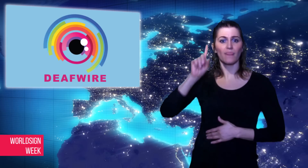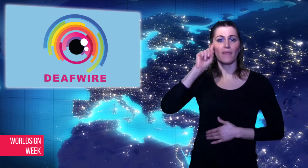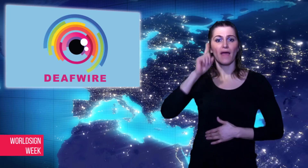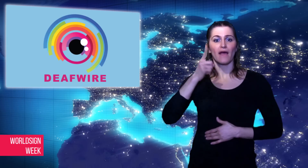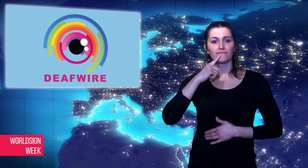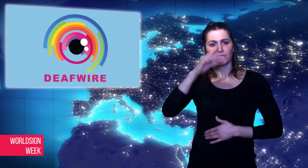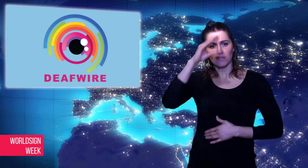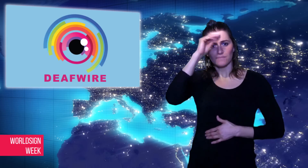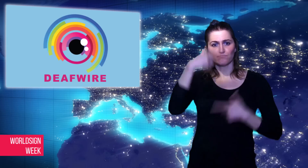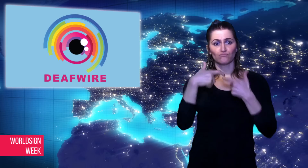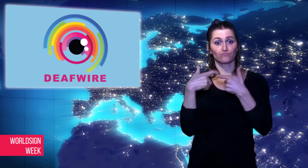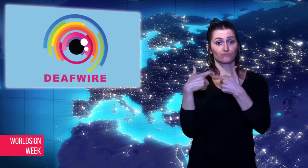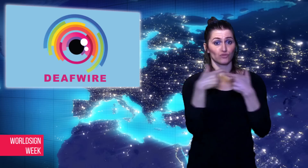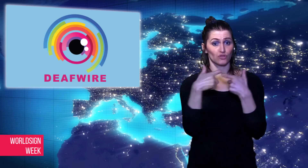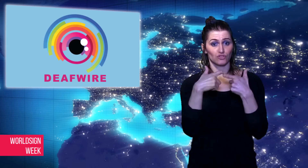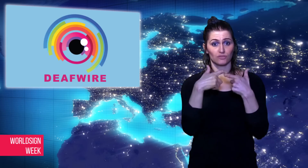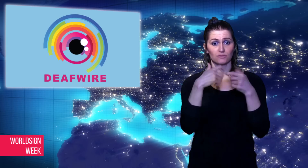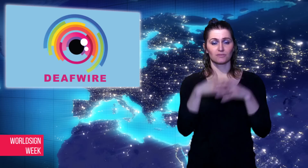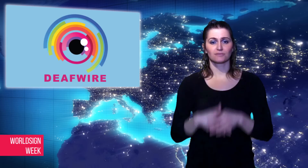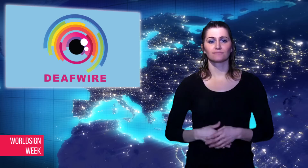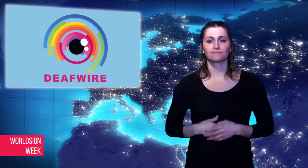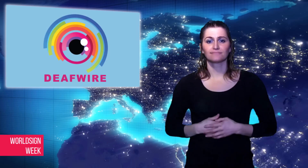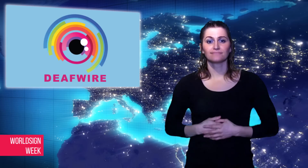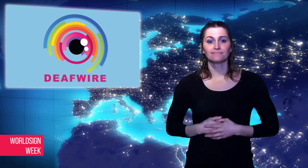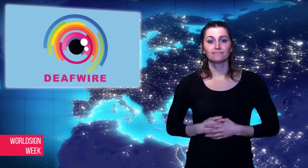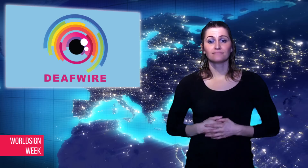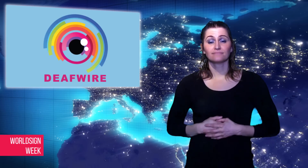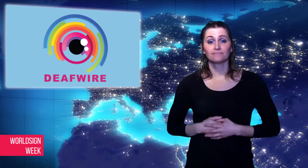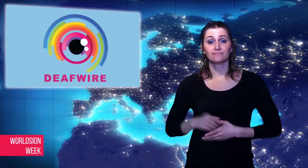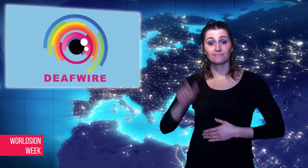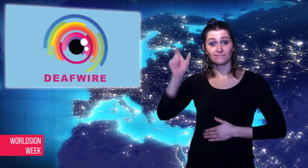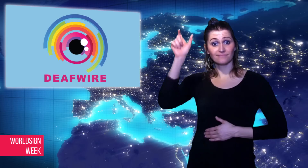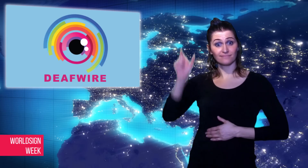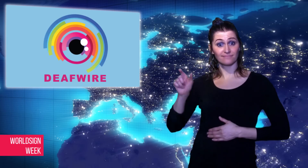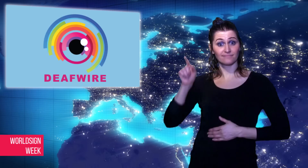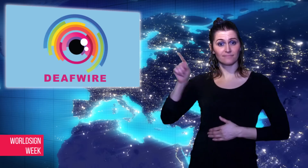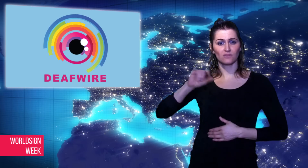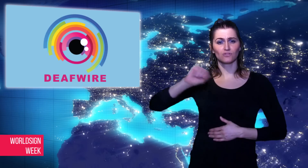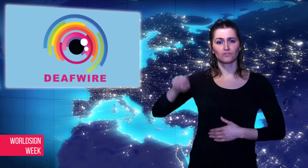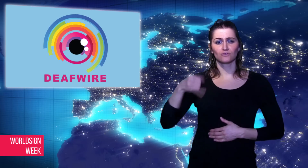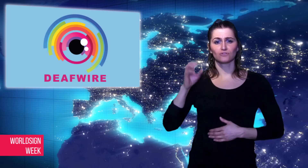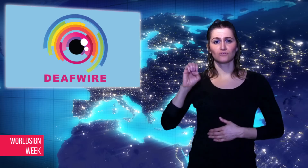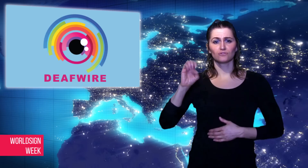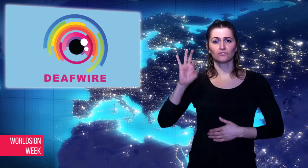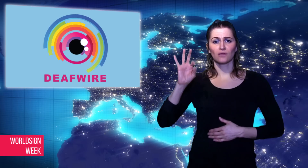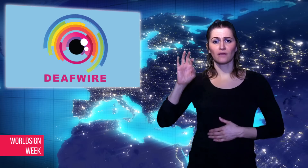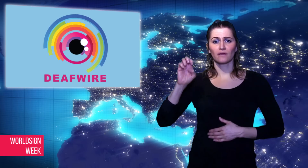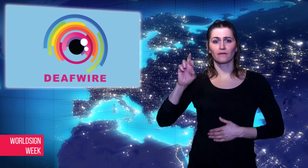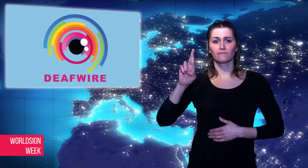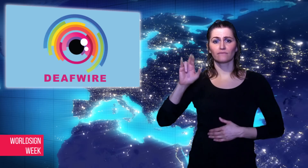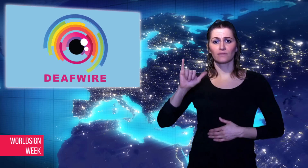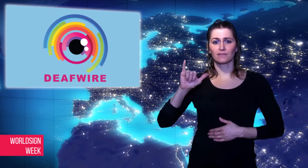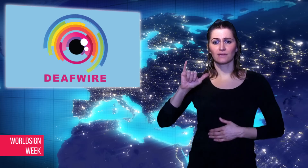Jeffery Lamar Williams AKA Young Thug or